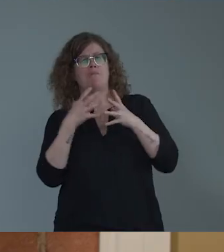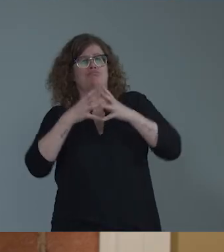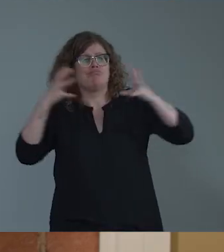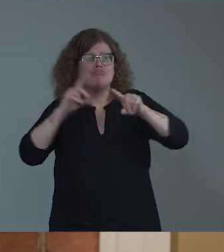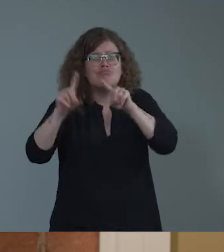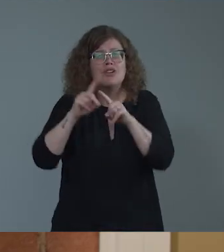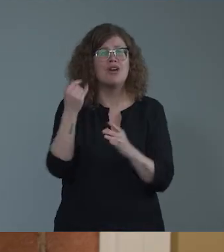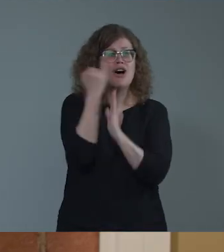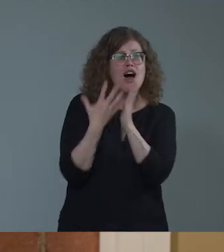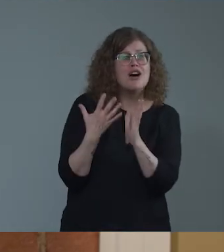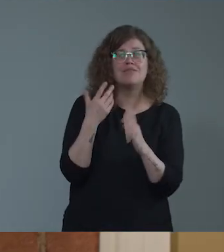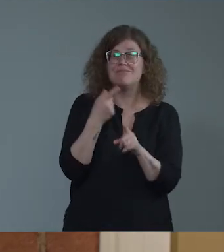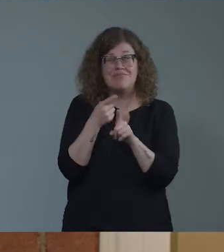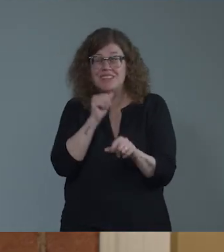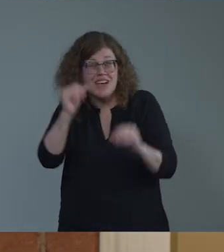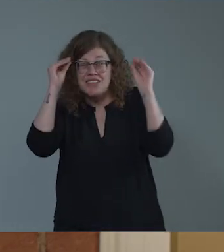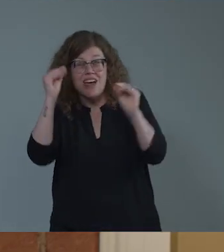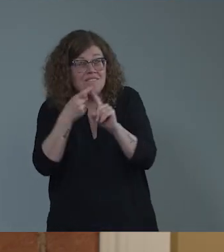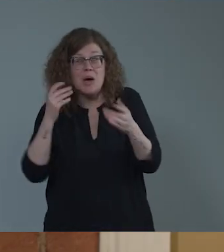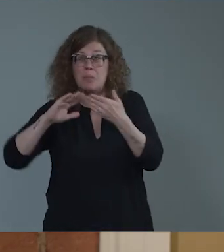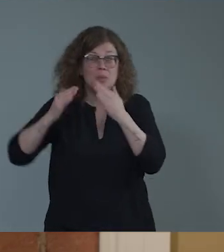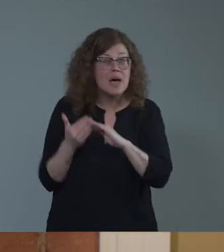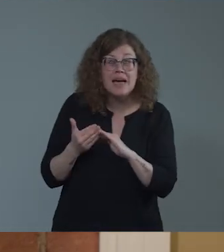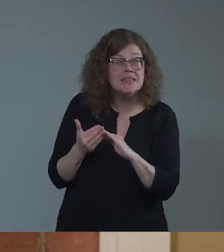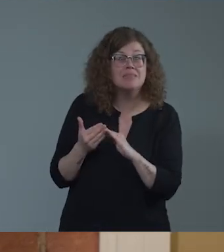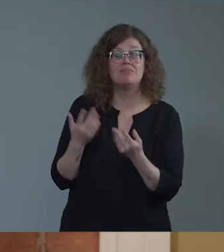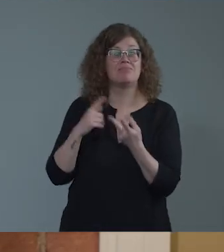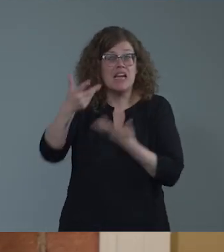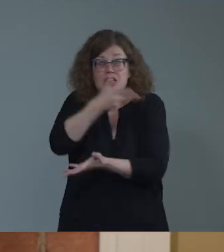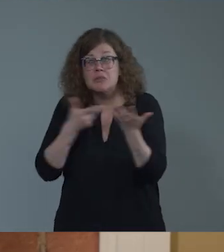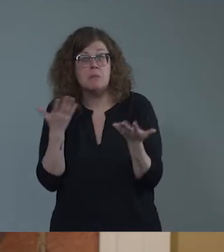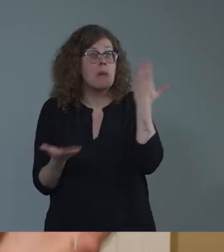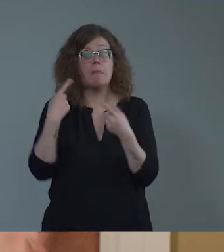So artists traditionally aren't taught how to do community engagement. They're taught to work alone